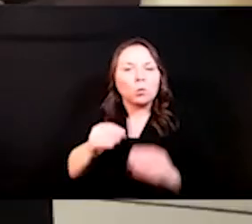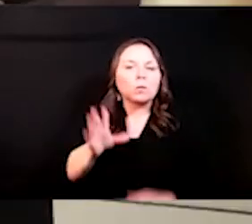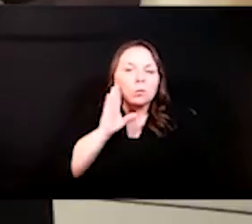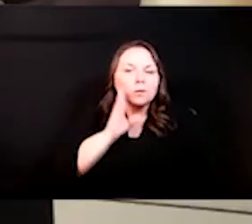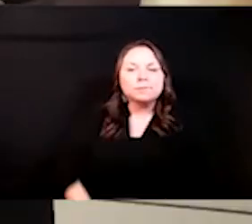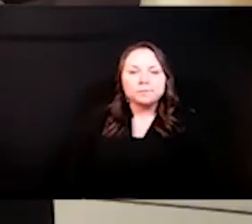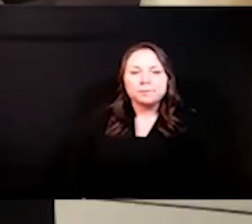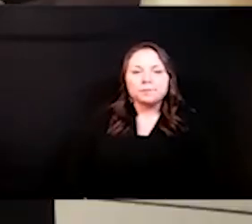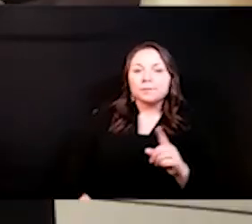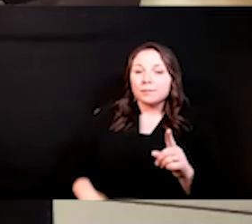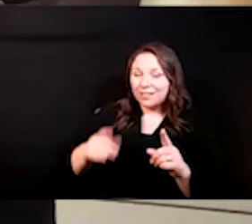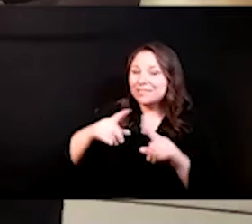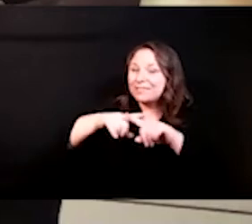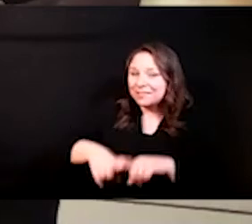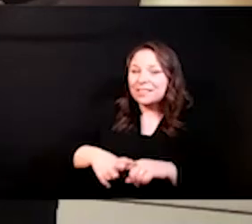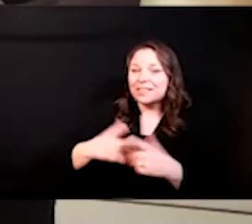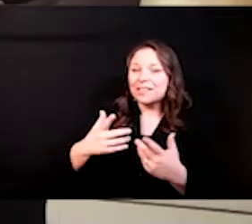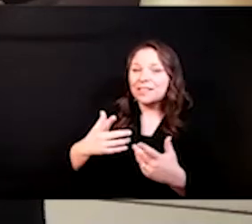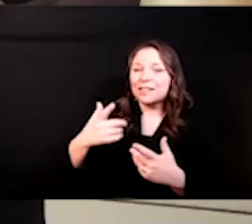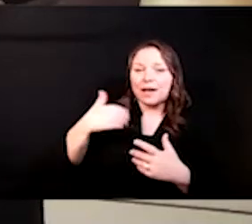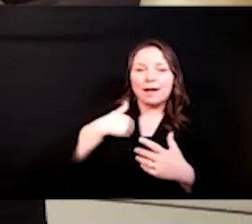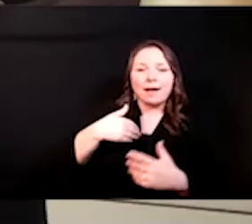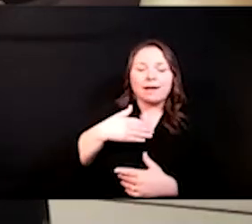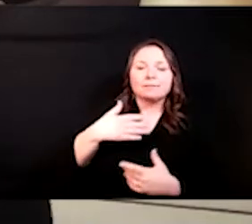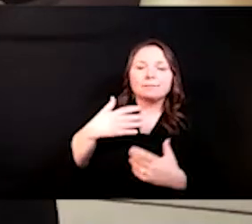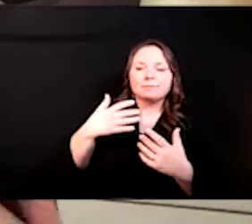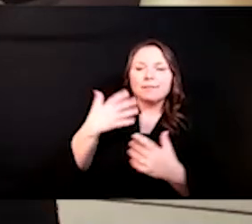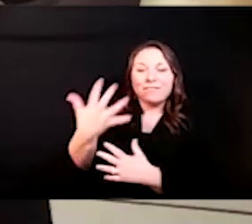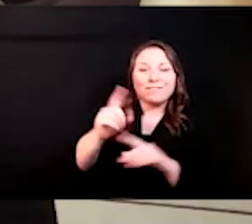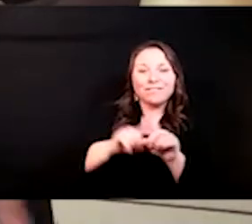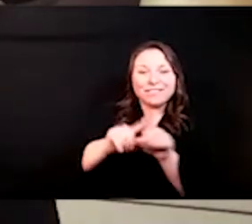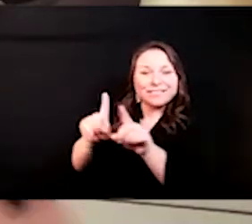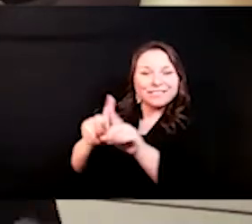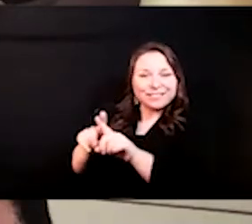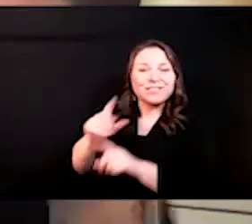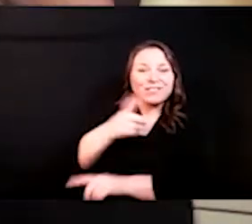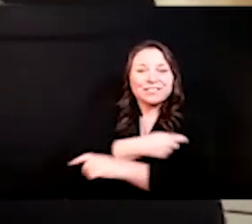SO LIKELY, WE WILL KNOW MORE ABOUT THIS AS TIME GOES BY. » THERE WAS A HOUSE HEARING YESTERDAY WITH FIVE VACCINE